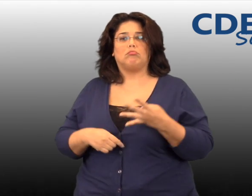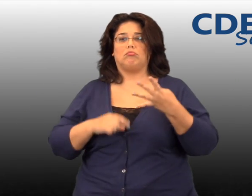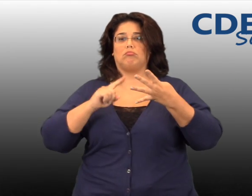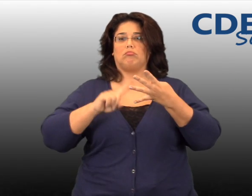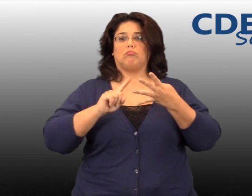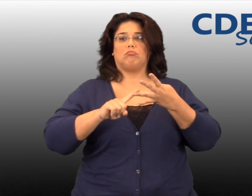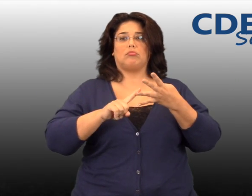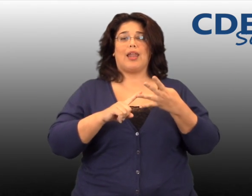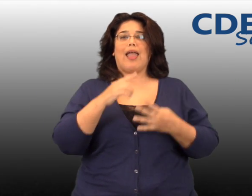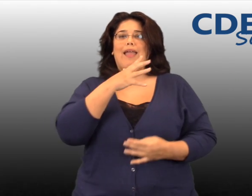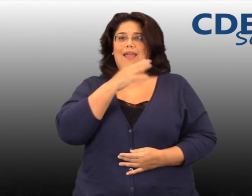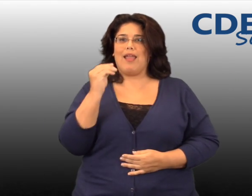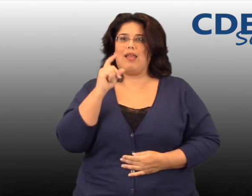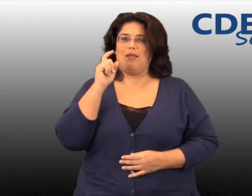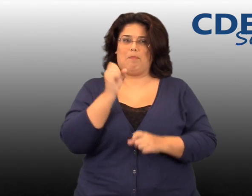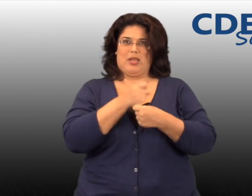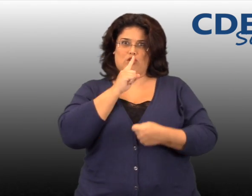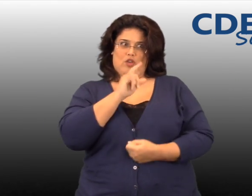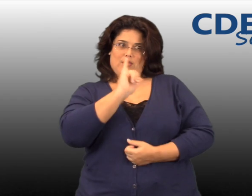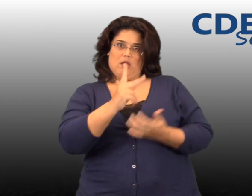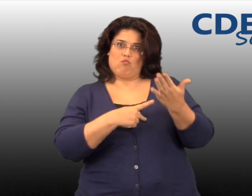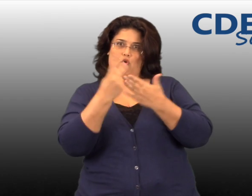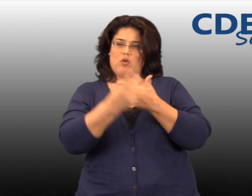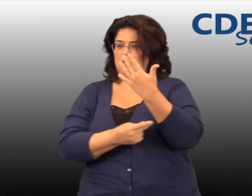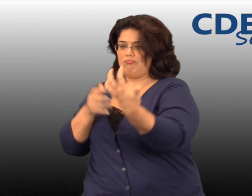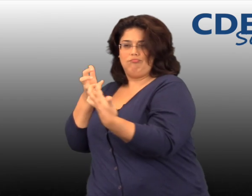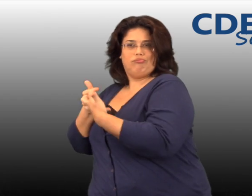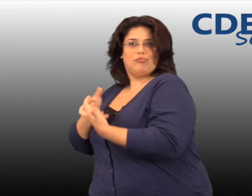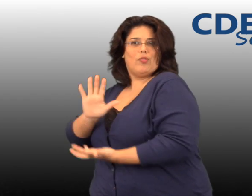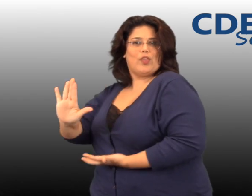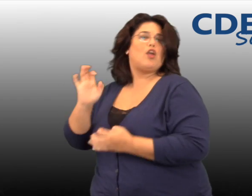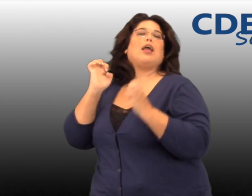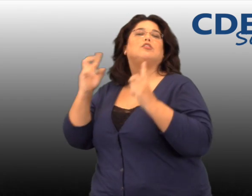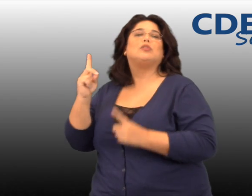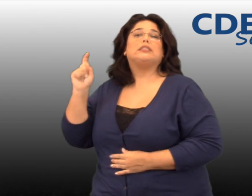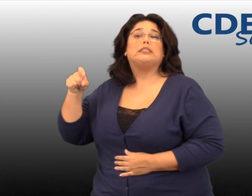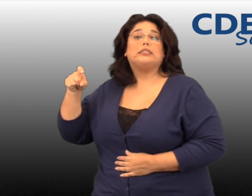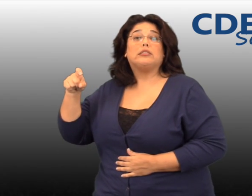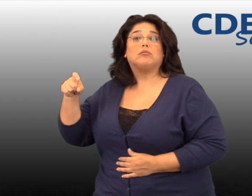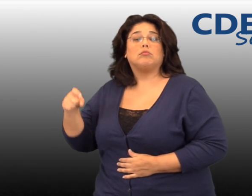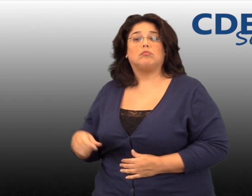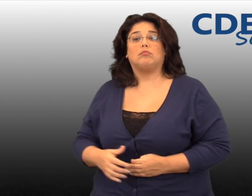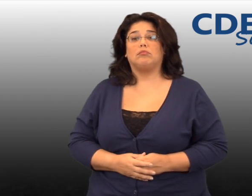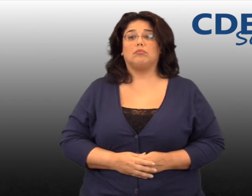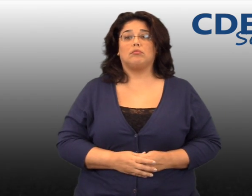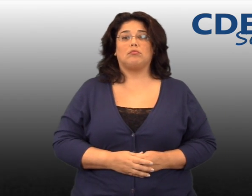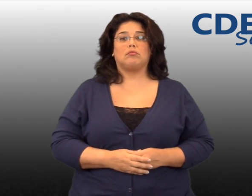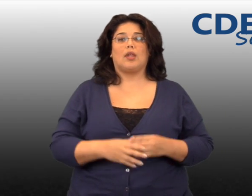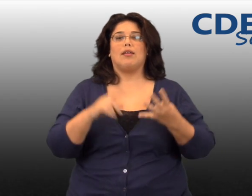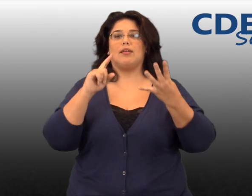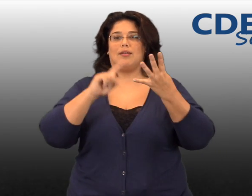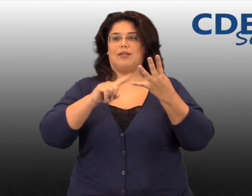3. making sure that programming meets the academic level of the child and provides for